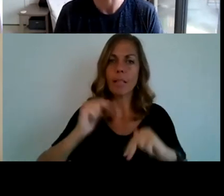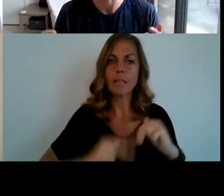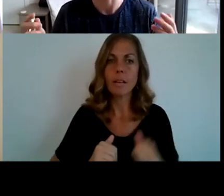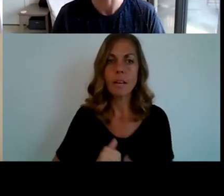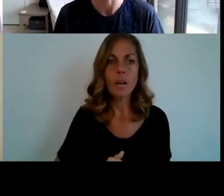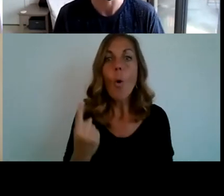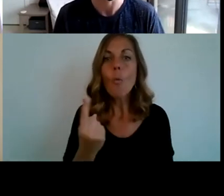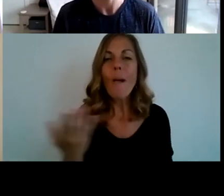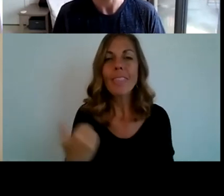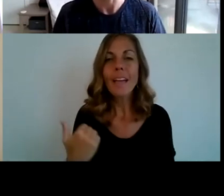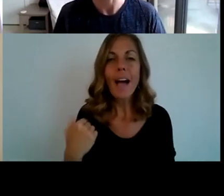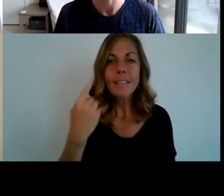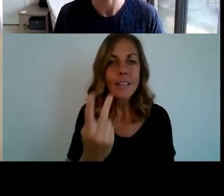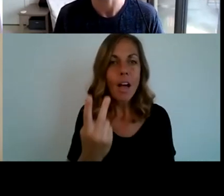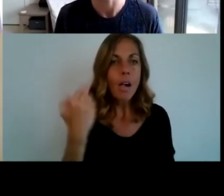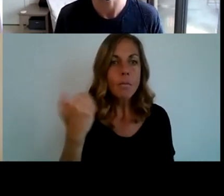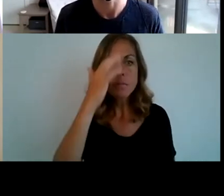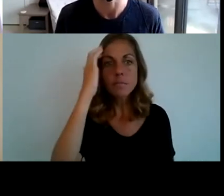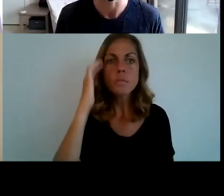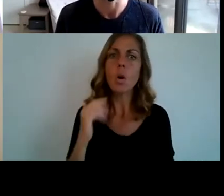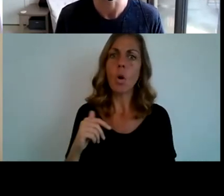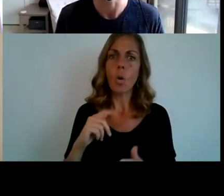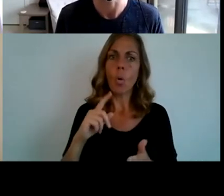others saw this as well, what should we use to replace the whiteboard the we were using